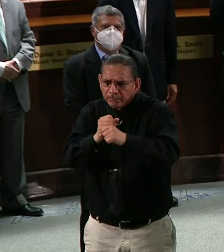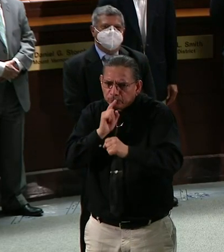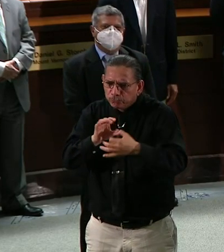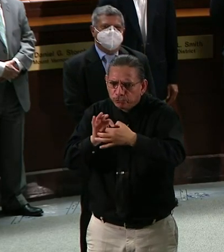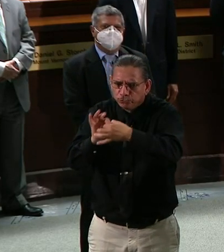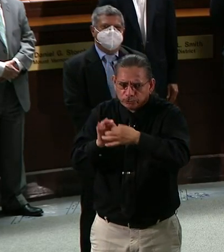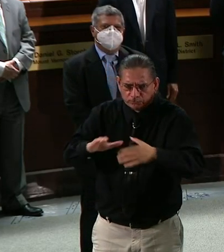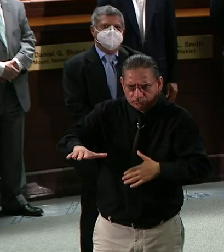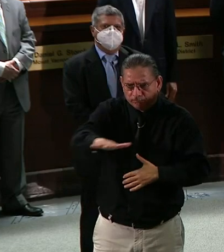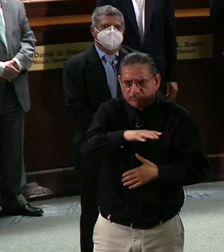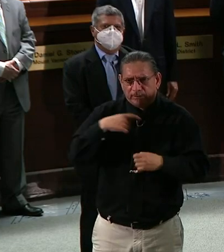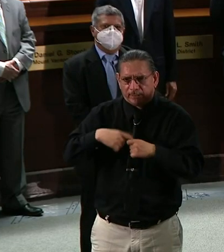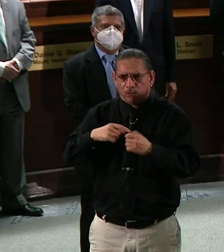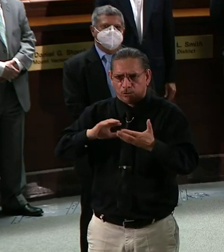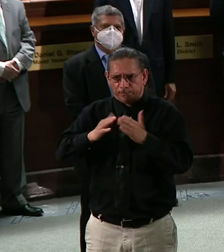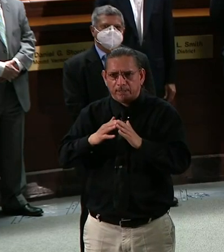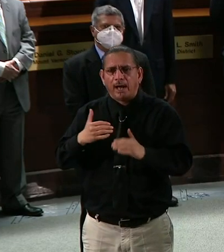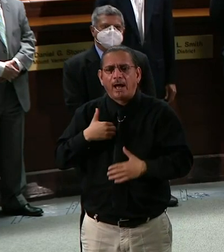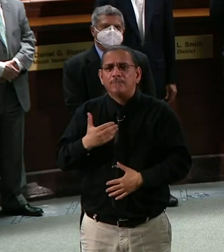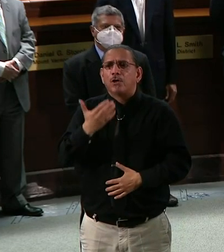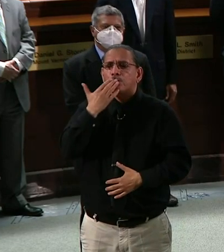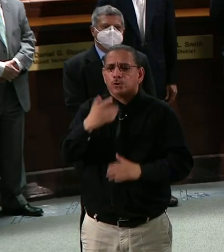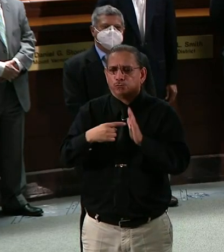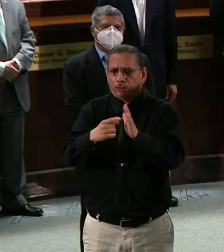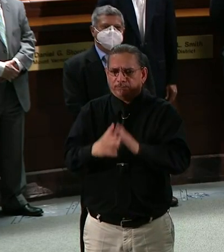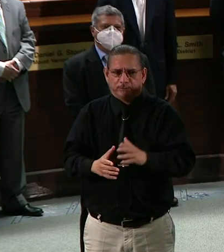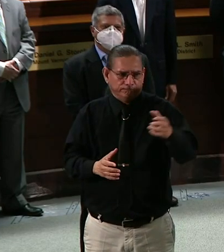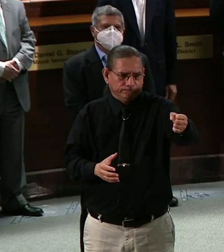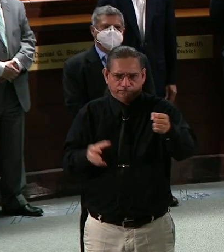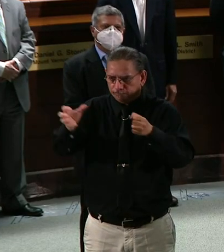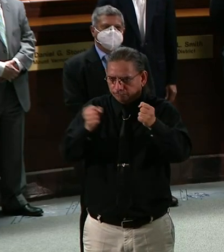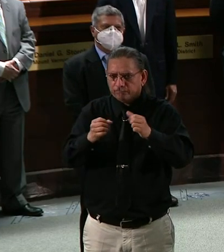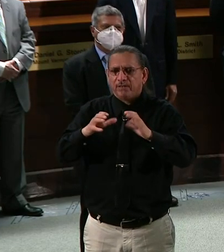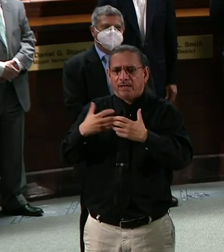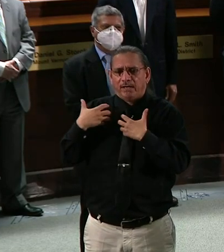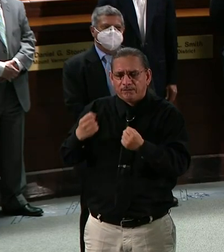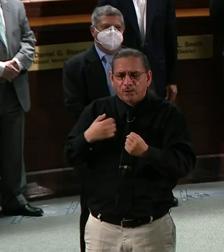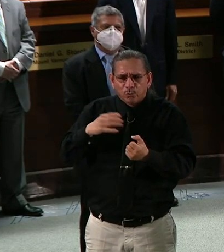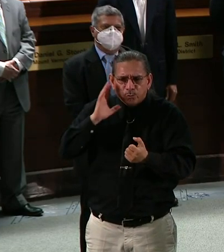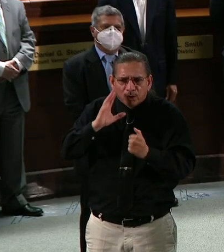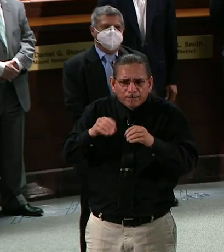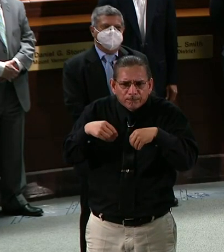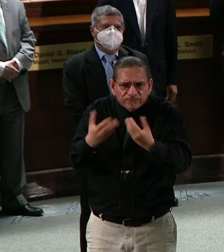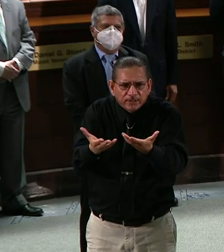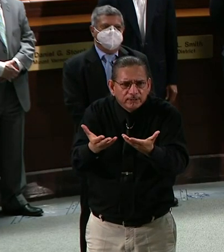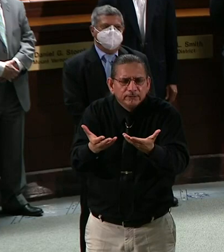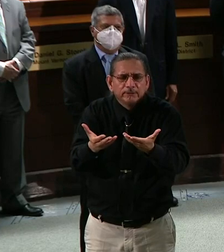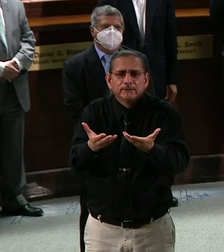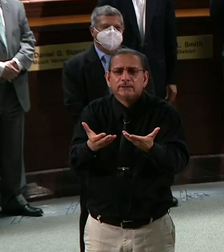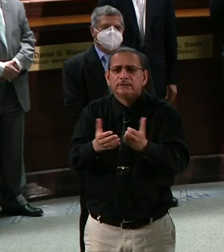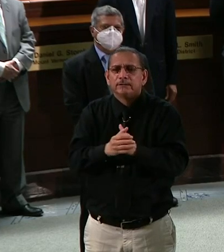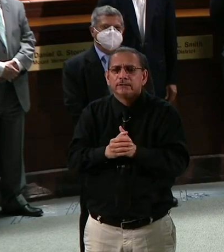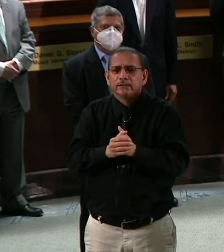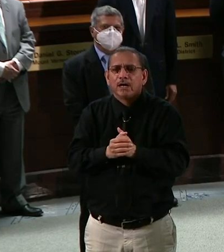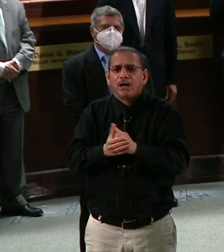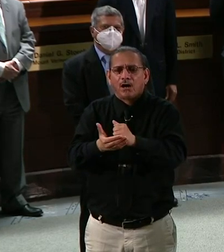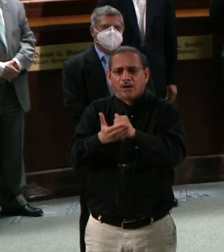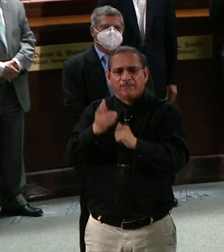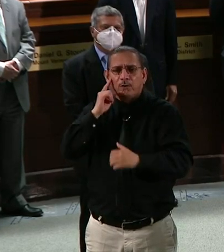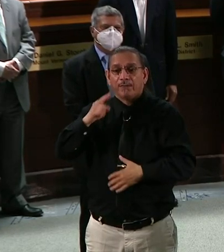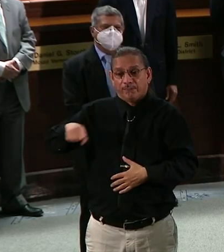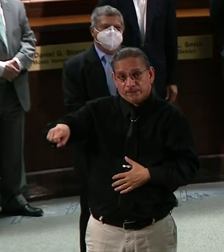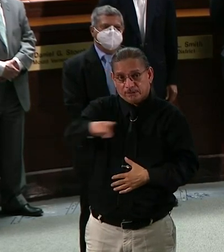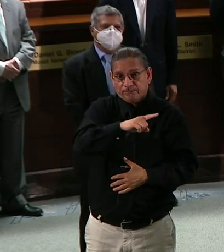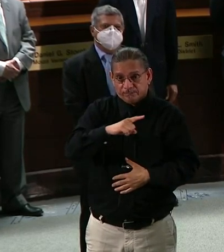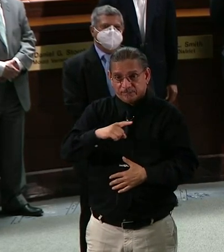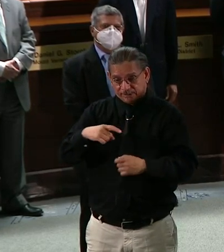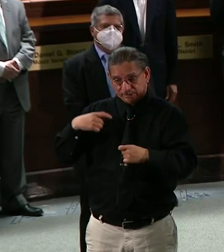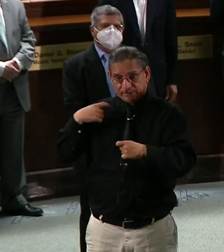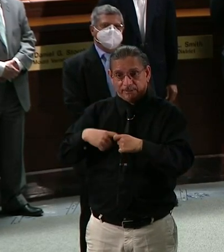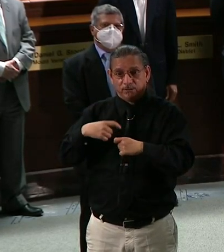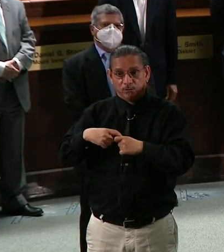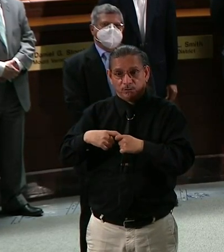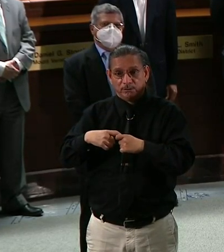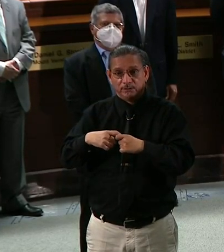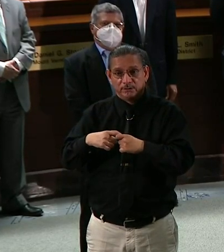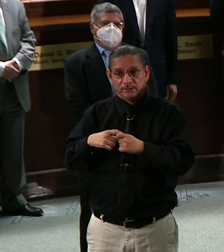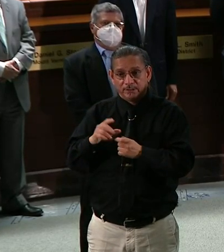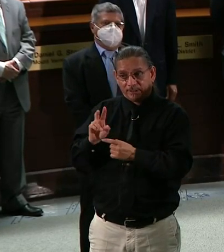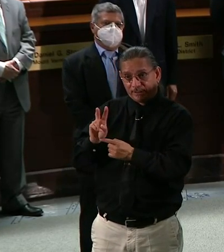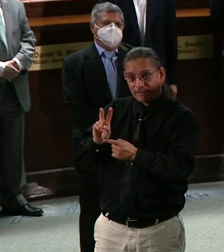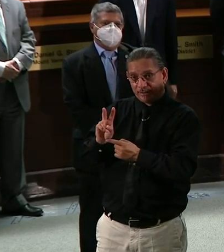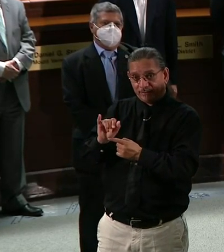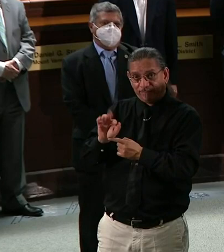GO THAT BUT NOW. BY YOUR HONOR